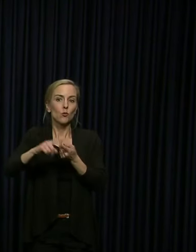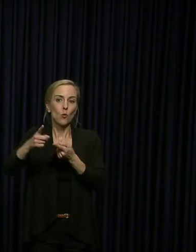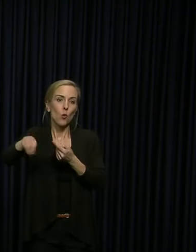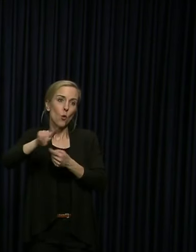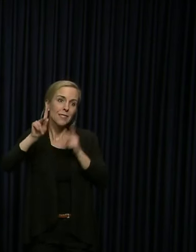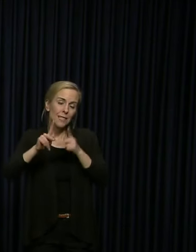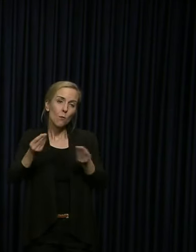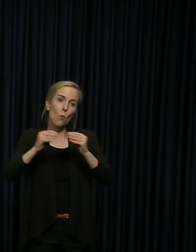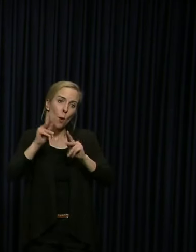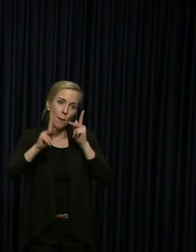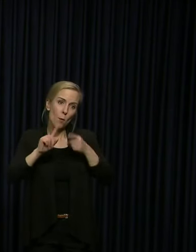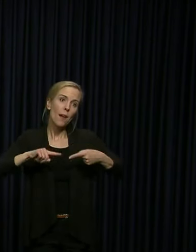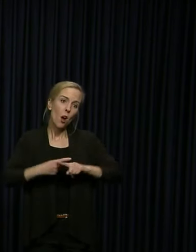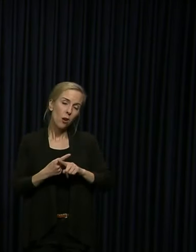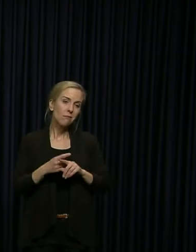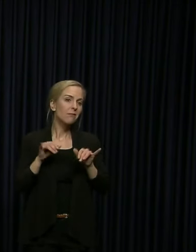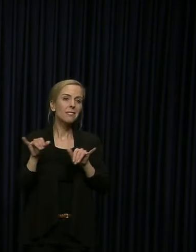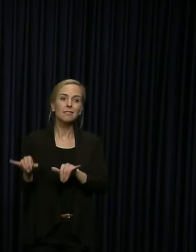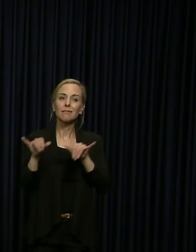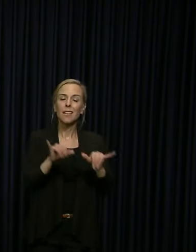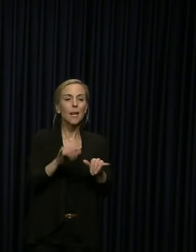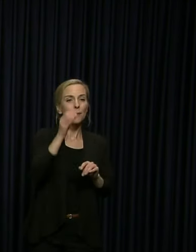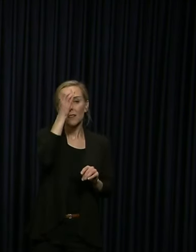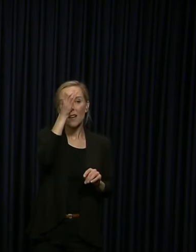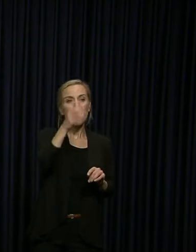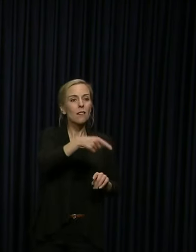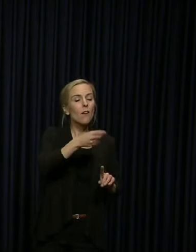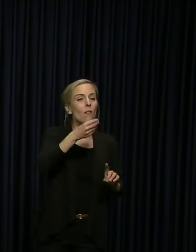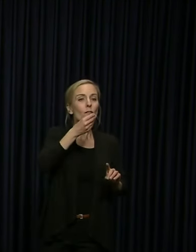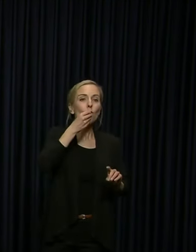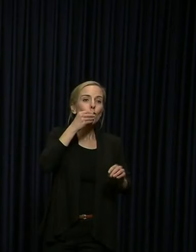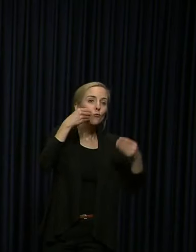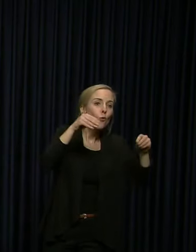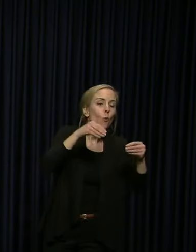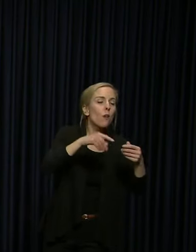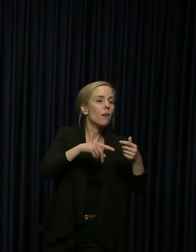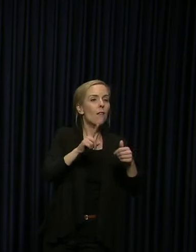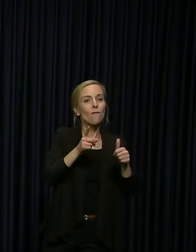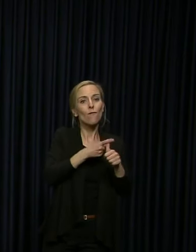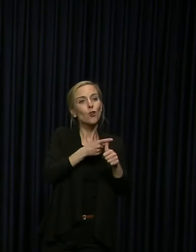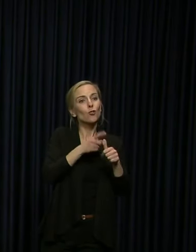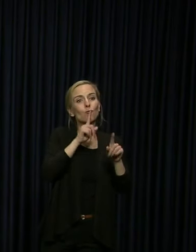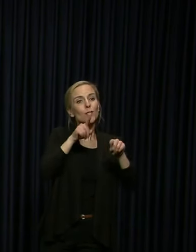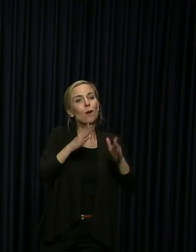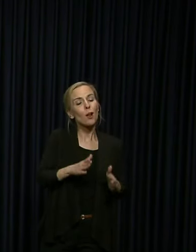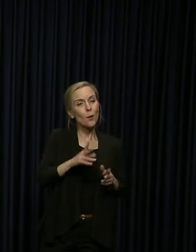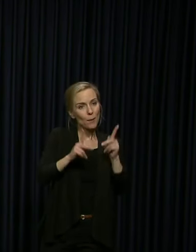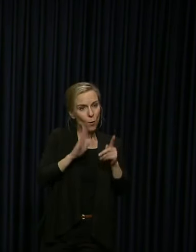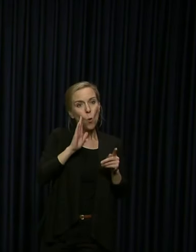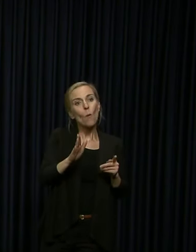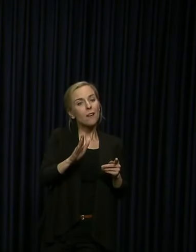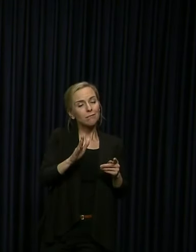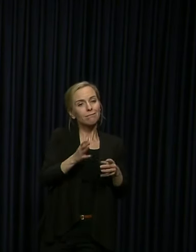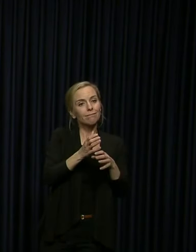ARE ENOUGH COMPANIES TO WHERE WE OUGHT TO BE ABLE TO CONTRACT IF YOU'RE MOVING FROM ONE STATE, PEOPLE FROM THAT STATE LOAD UP